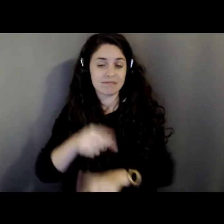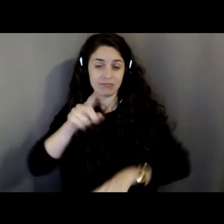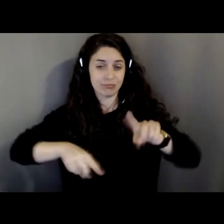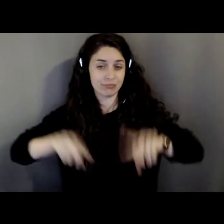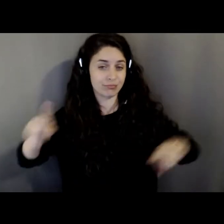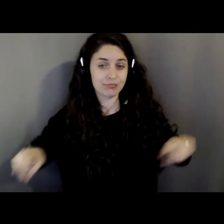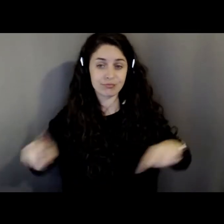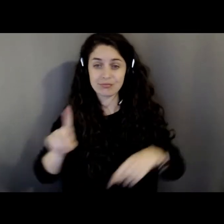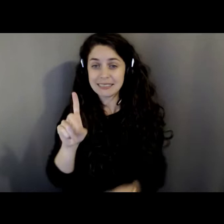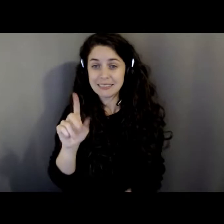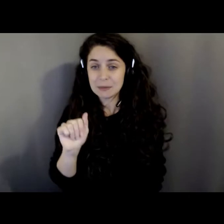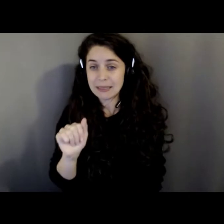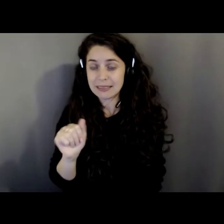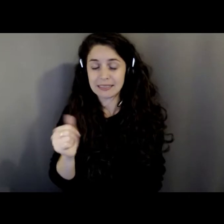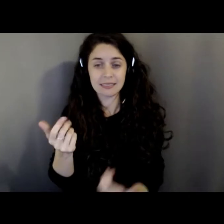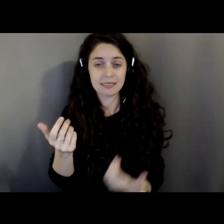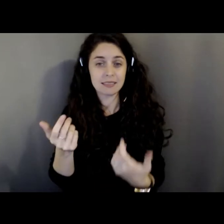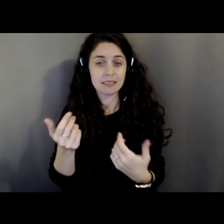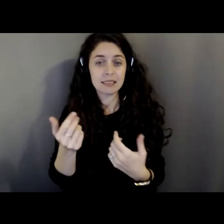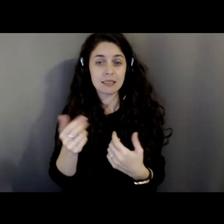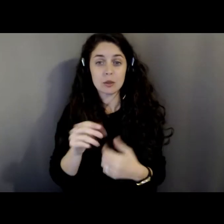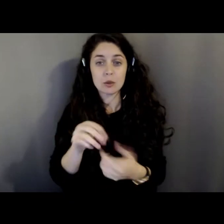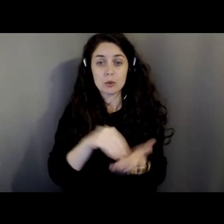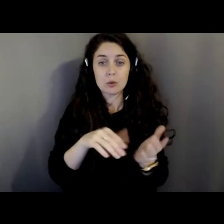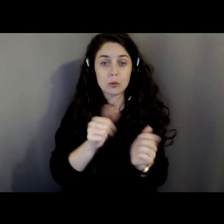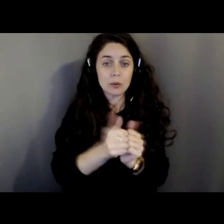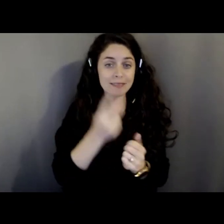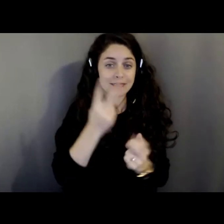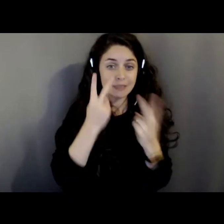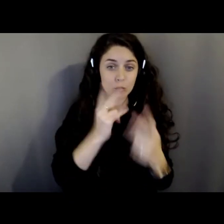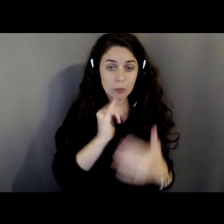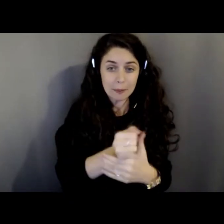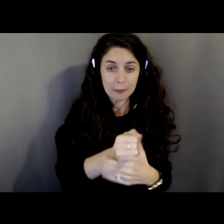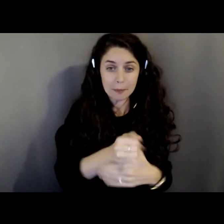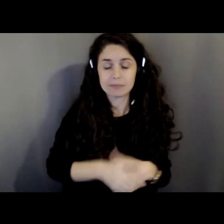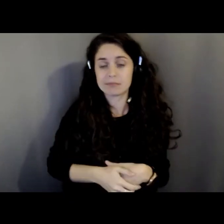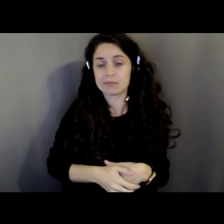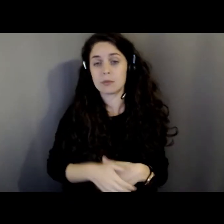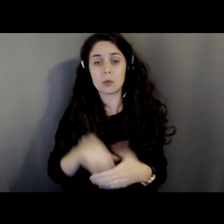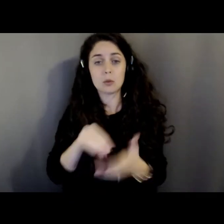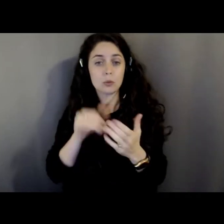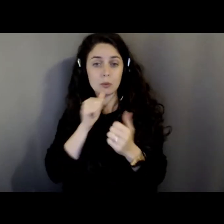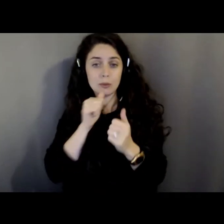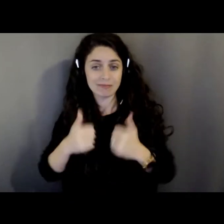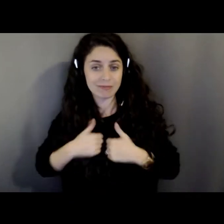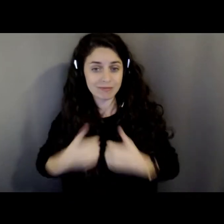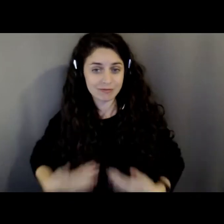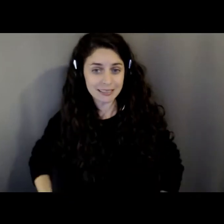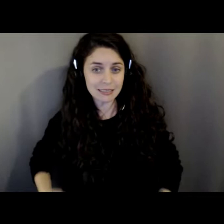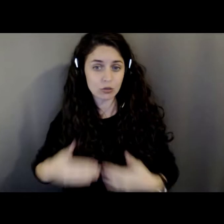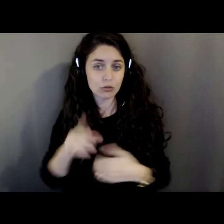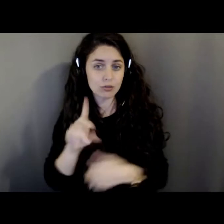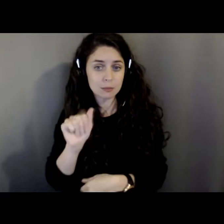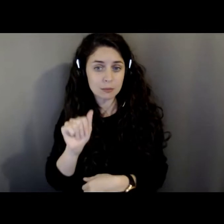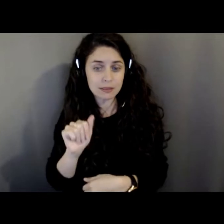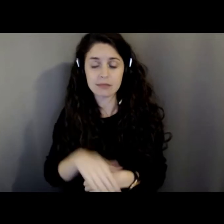students who are visually impaired students with physical disabilities, students who are hard of